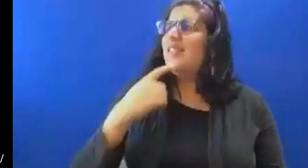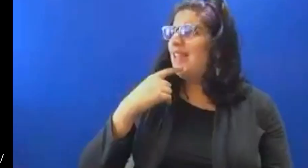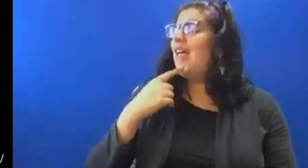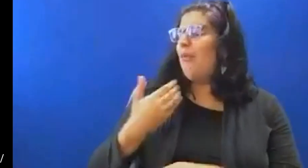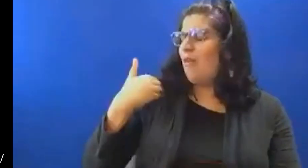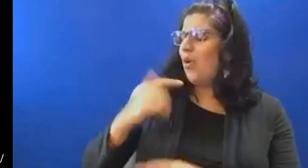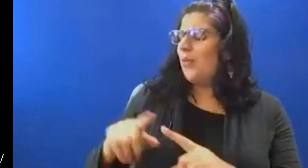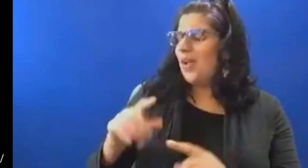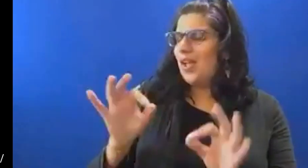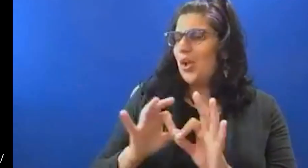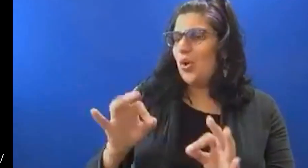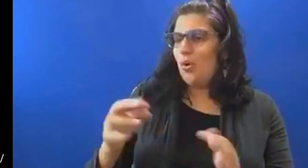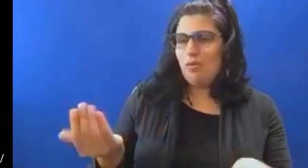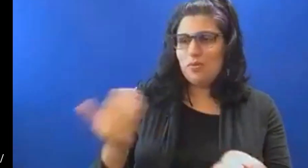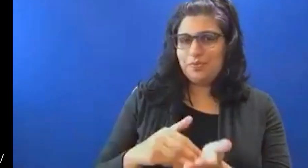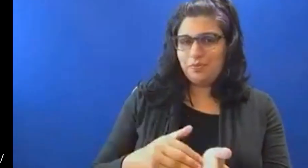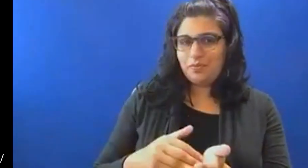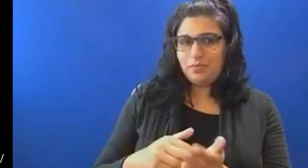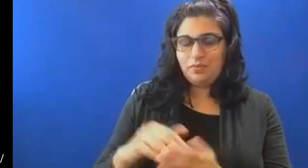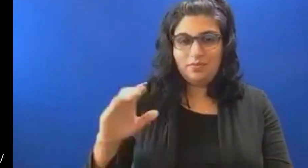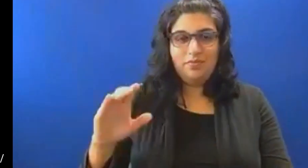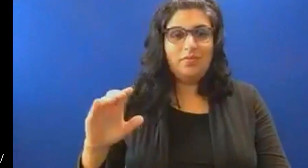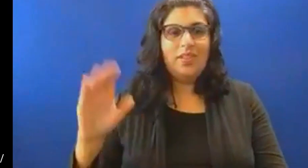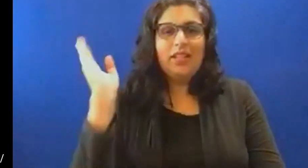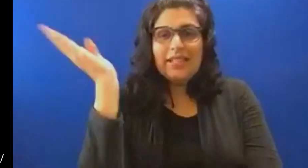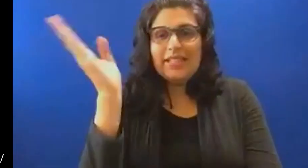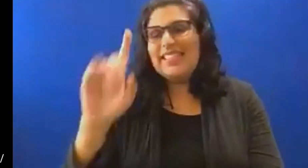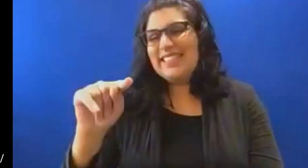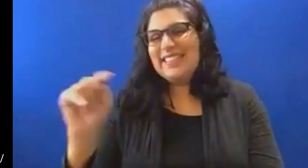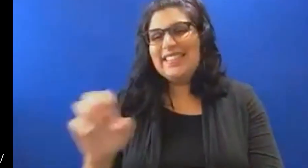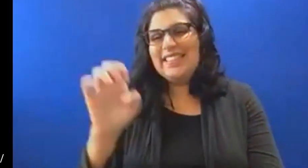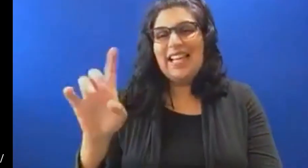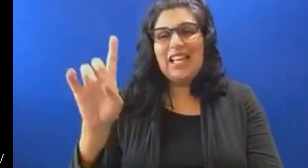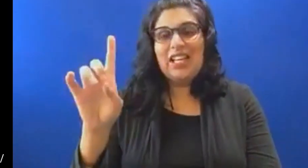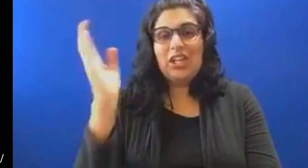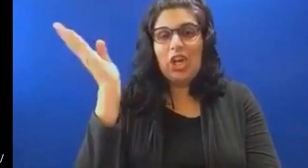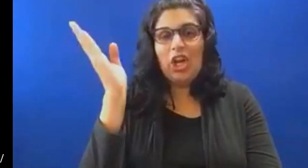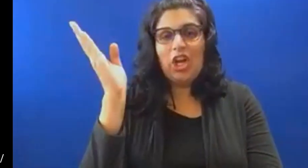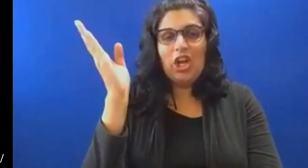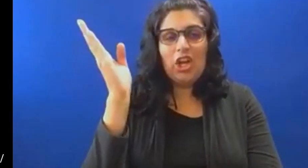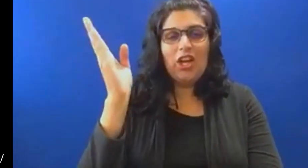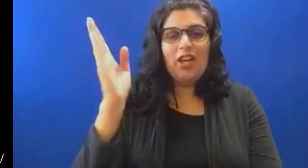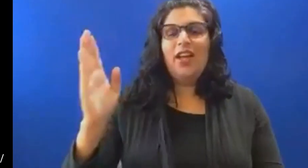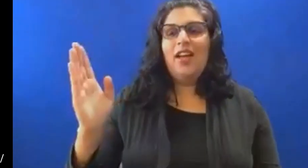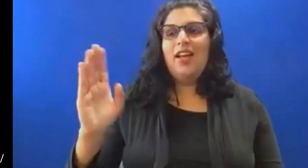Stella Young has a great TED Talk called "I'm not your inspiration, thank you very much." I believe that's what it's called.